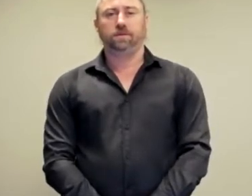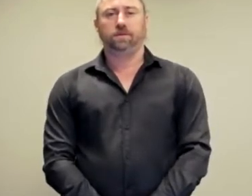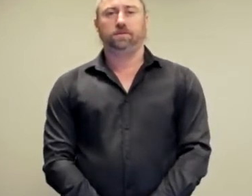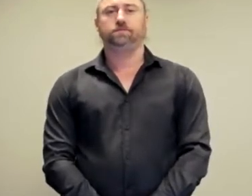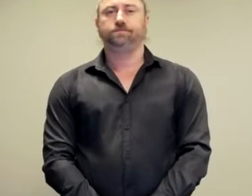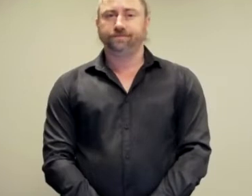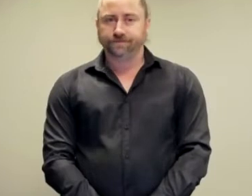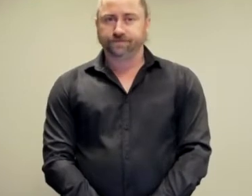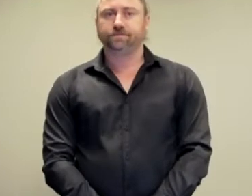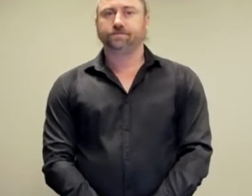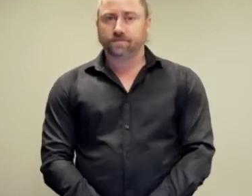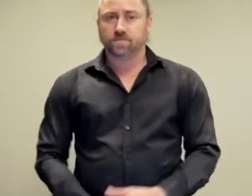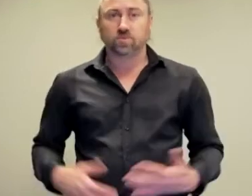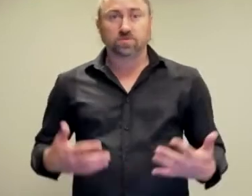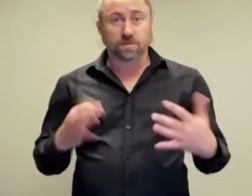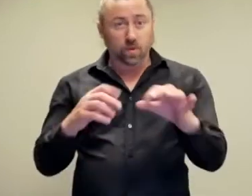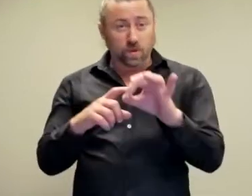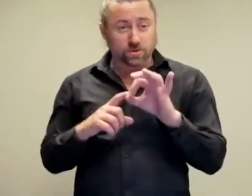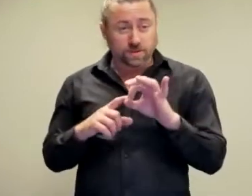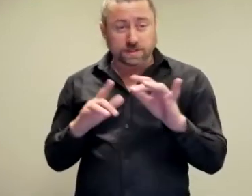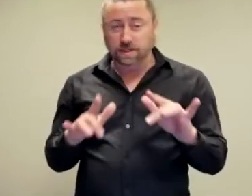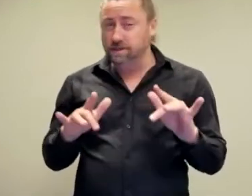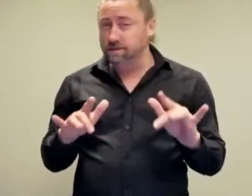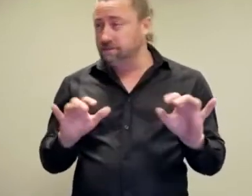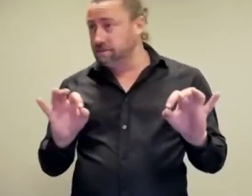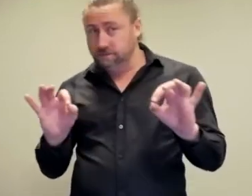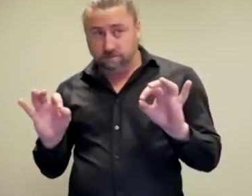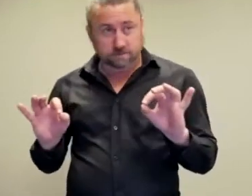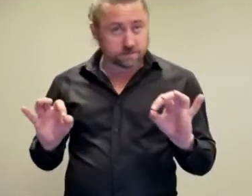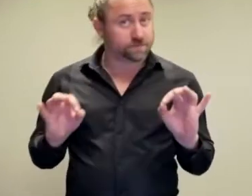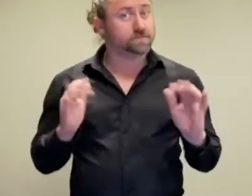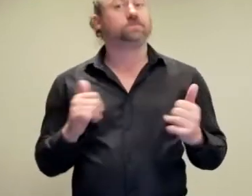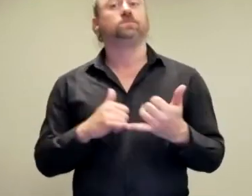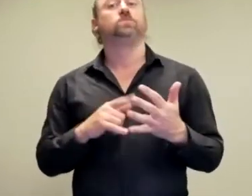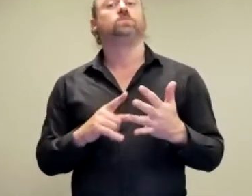Okay so there's no questions yet So I am going to –